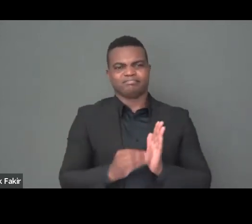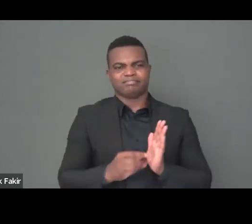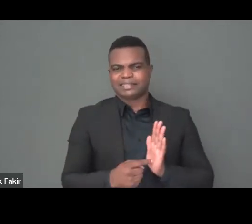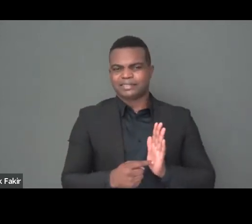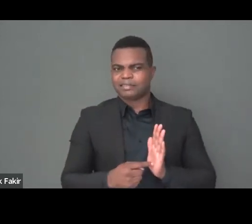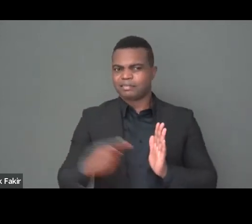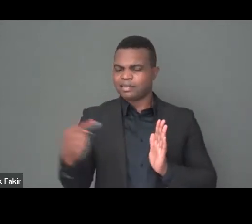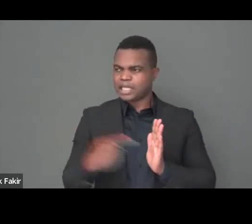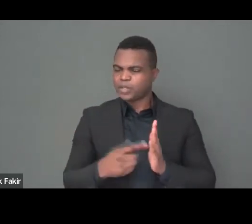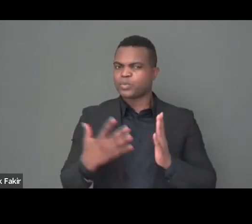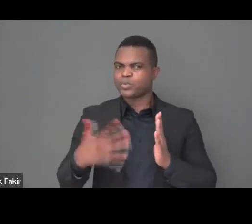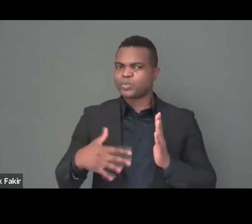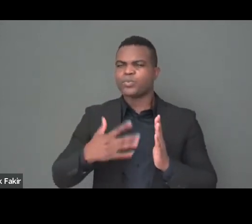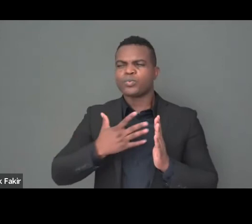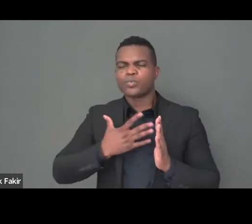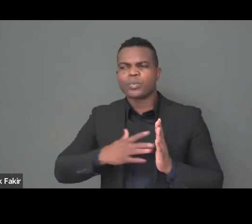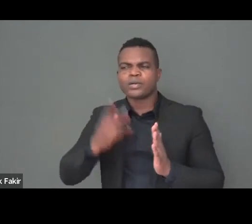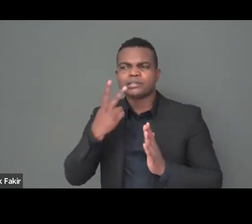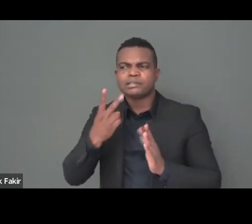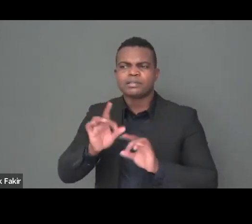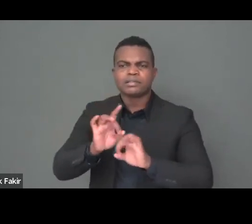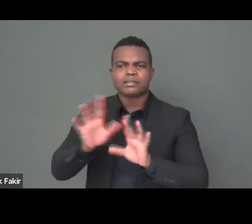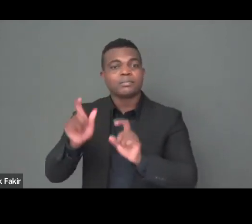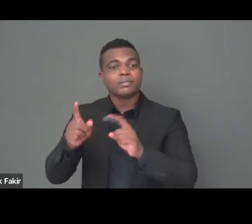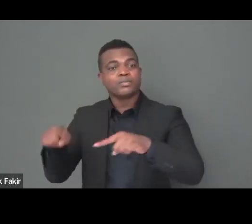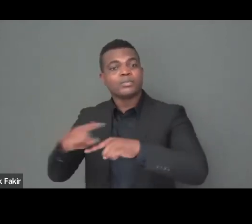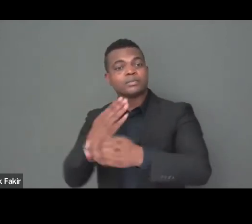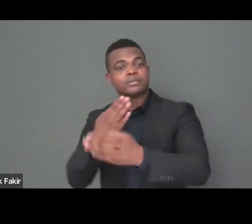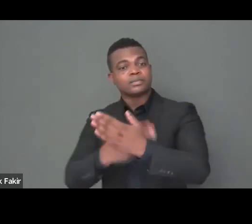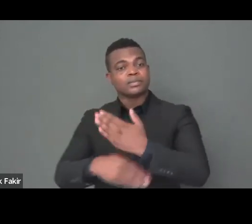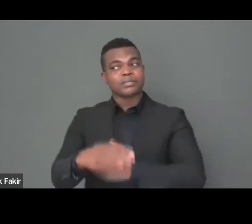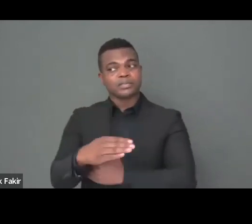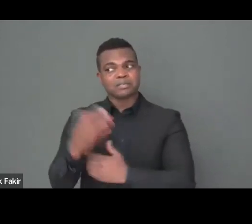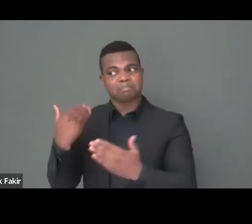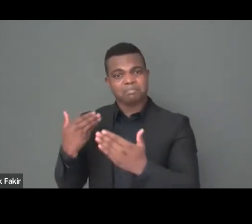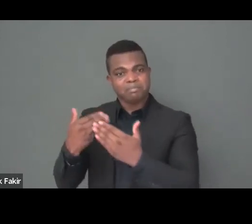Eric Ngondi: we've worked with our networks and alliances in order to obtain this data.